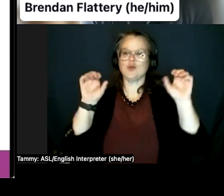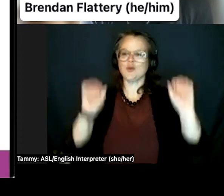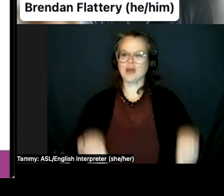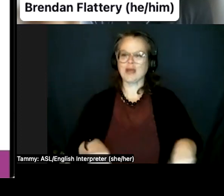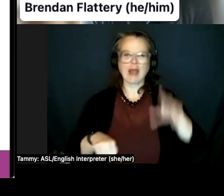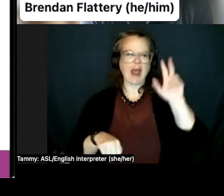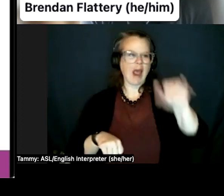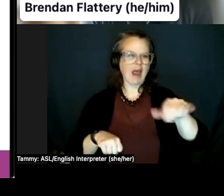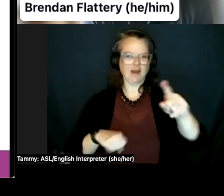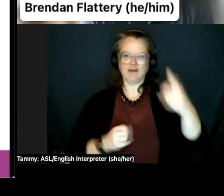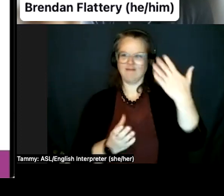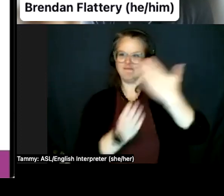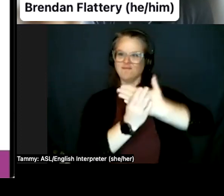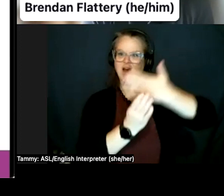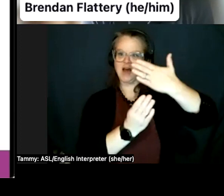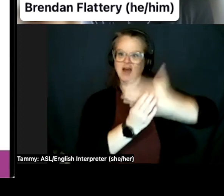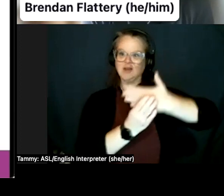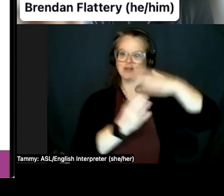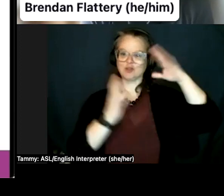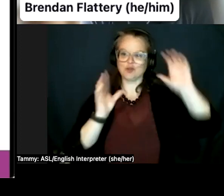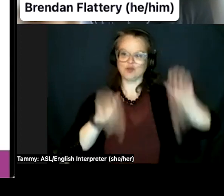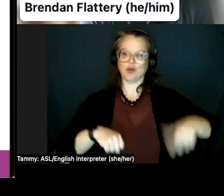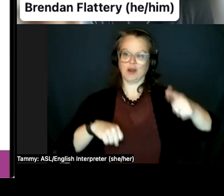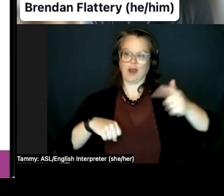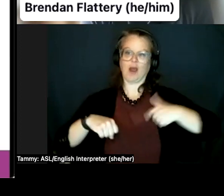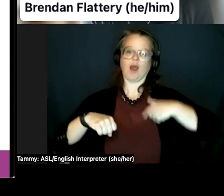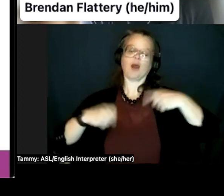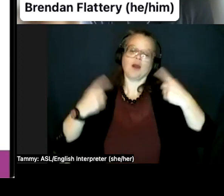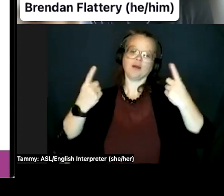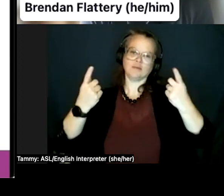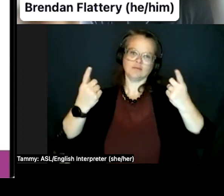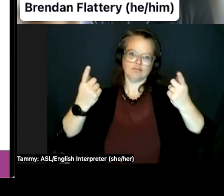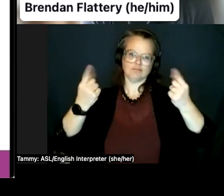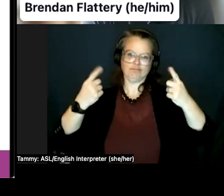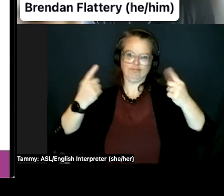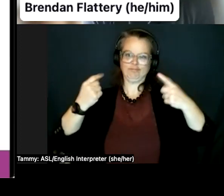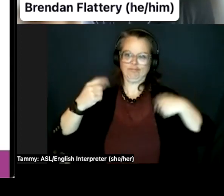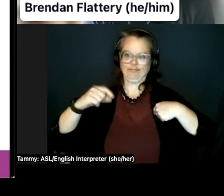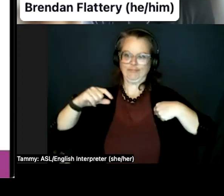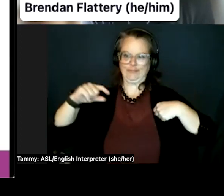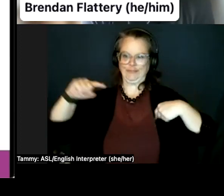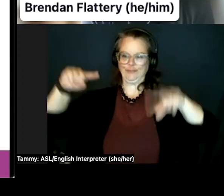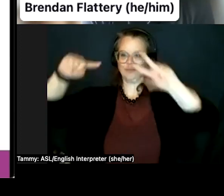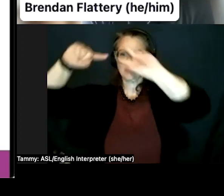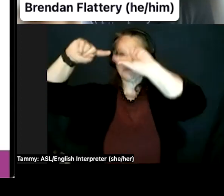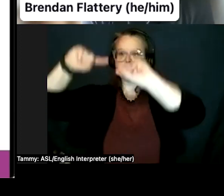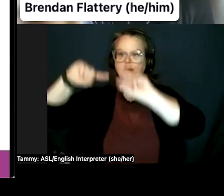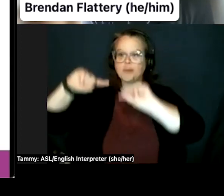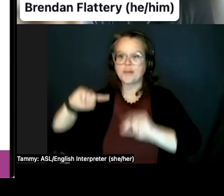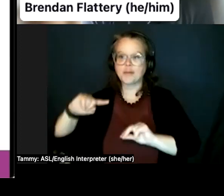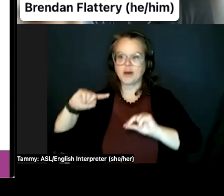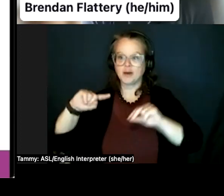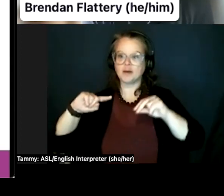can work with other apps for Microsoft and others. So if there's stuff you use a lot, I find this